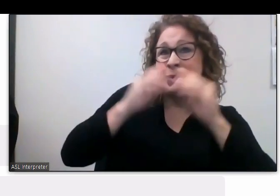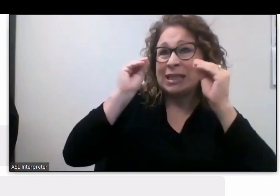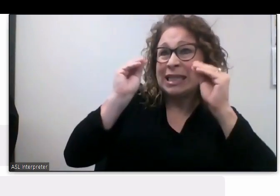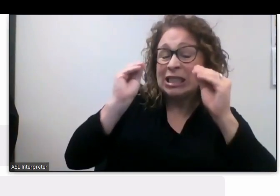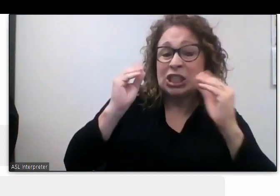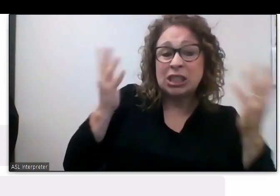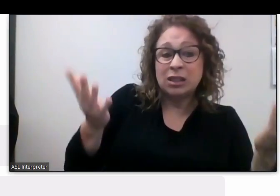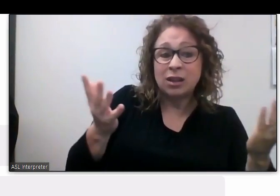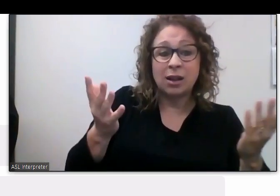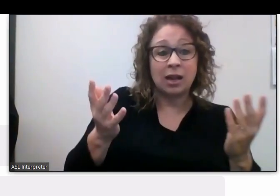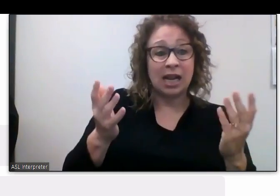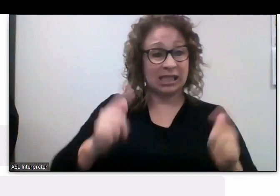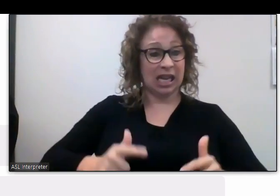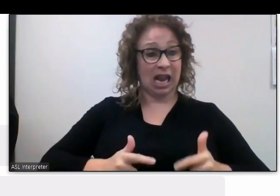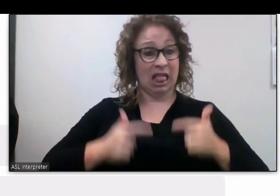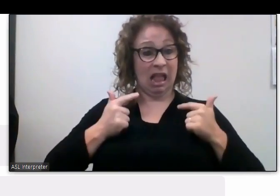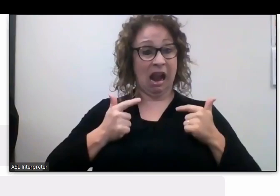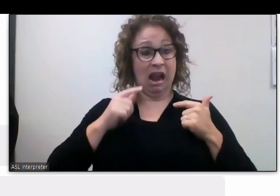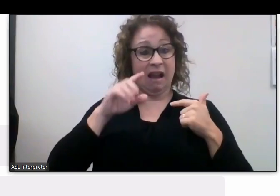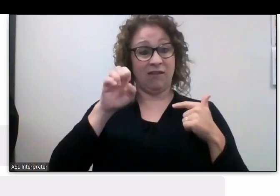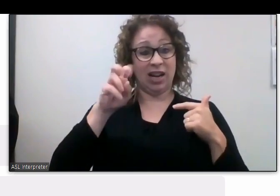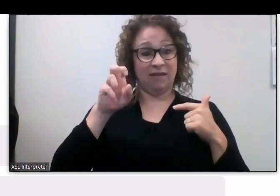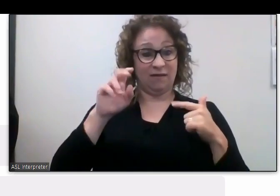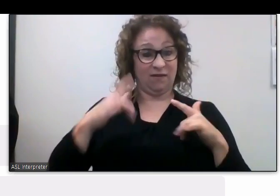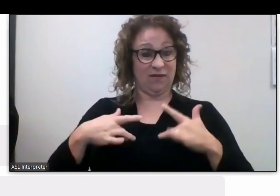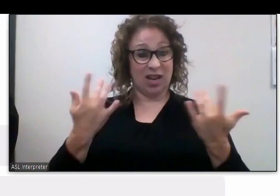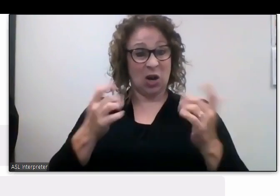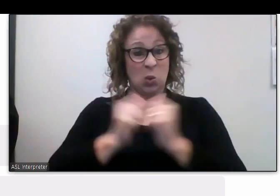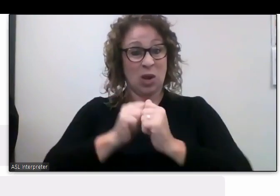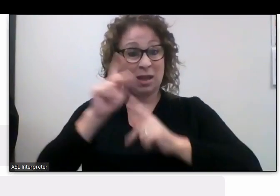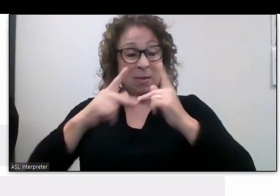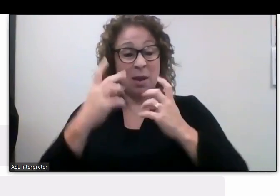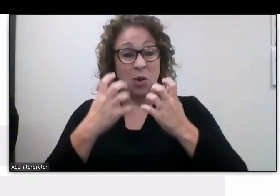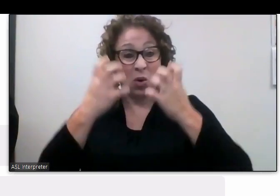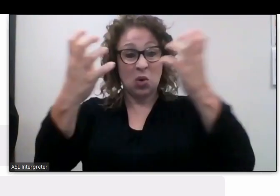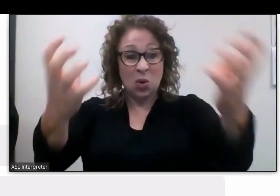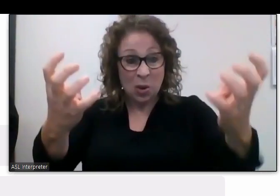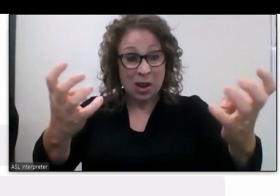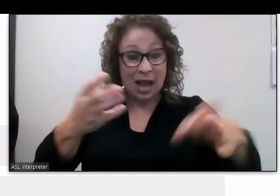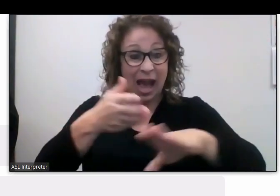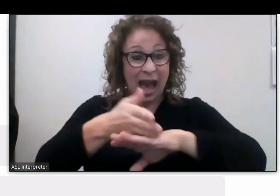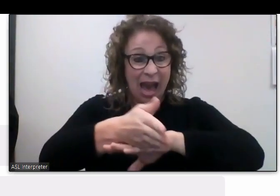Is it a live event with an audience that's going to be posted online after it streams?